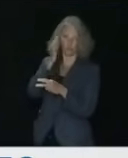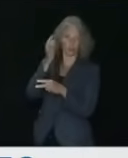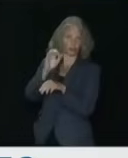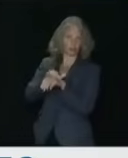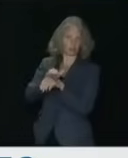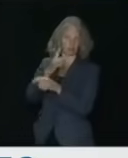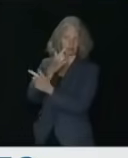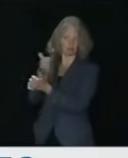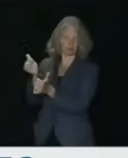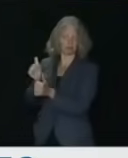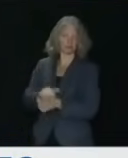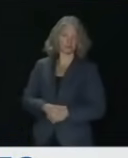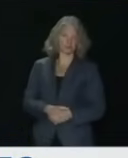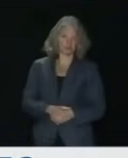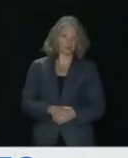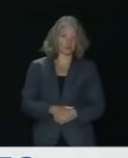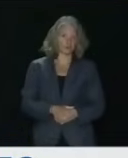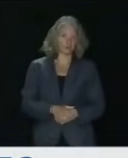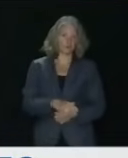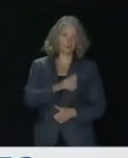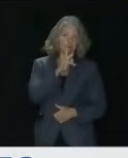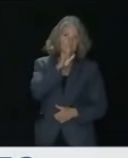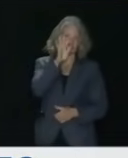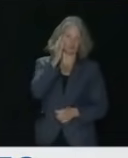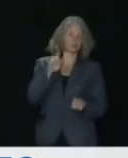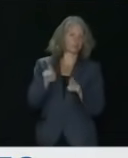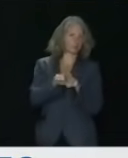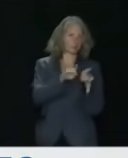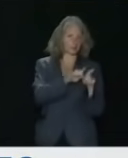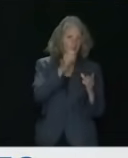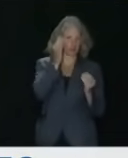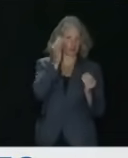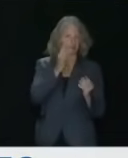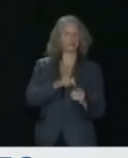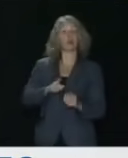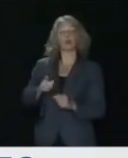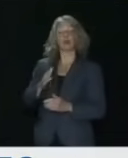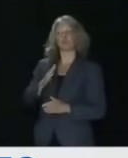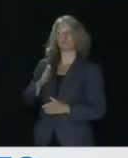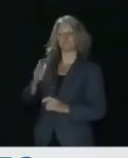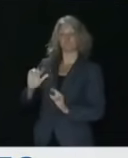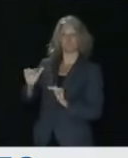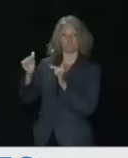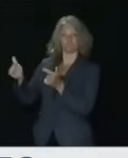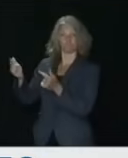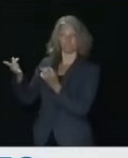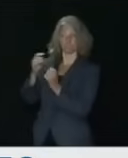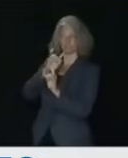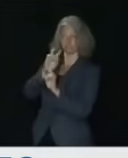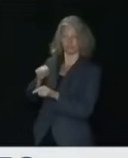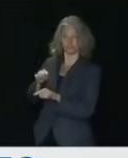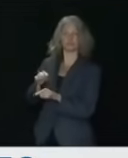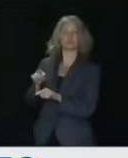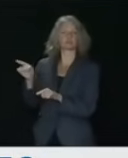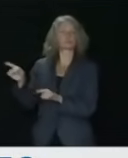WE WILL BE TAKING YOUR QUESTIONS IN BOTH OFFICIAL LANGUAGES. [Speaking French]